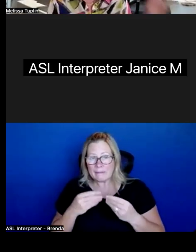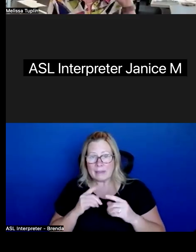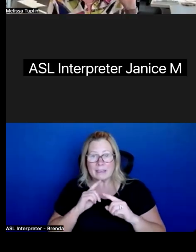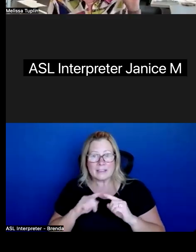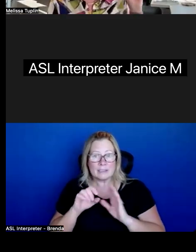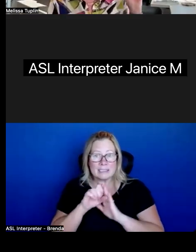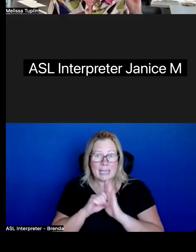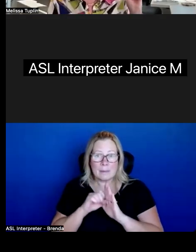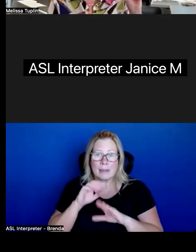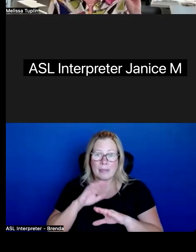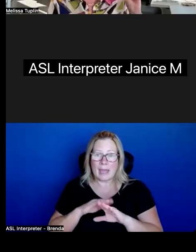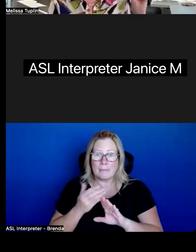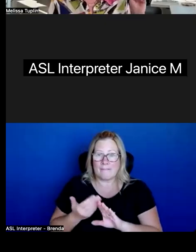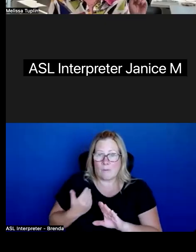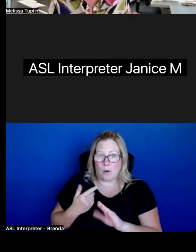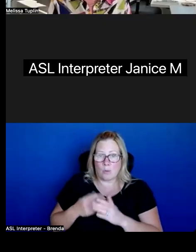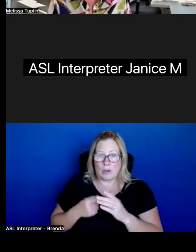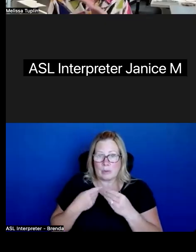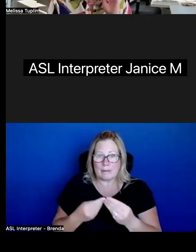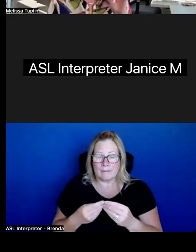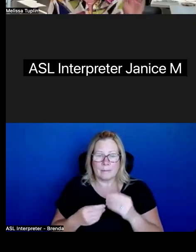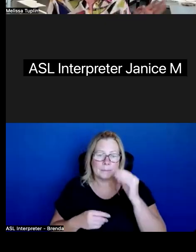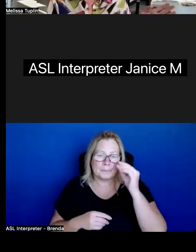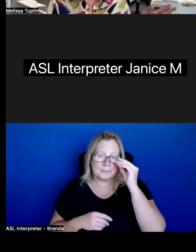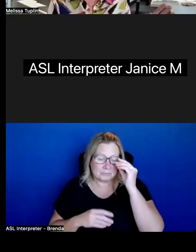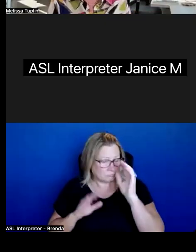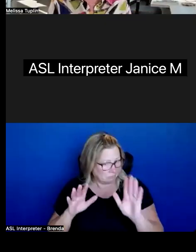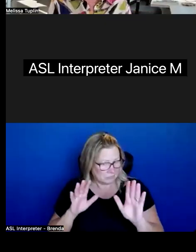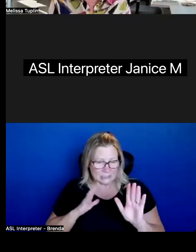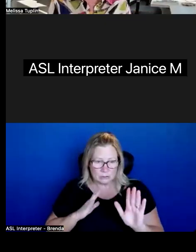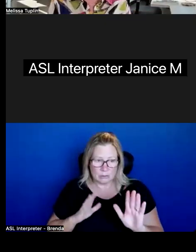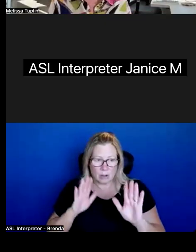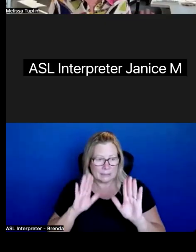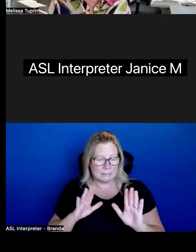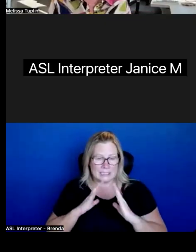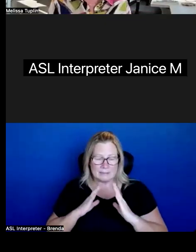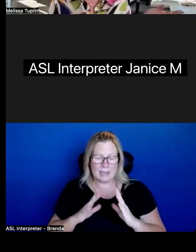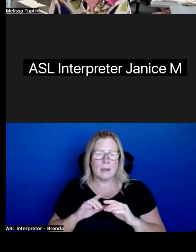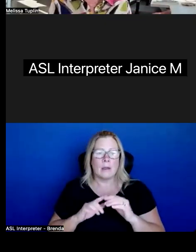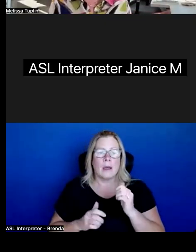you submitted earlier this year in your report. That's awesome. The most up to date financial